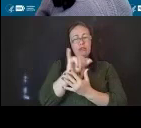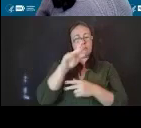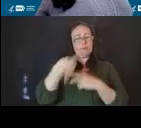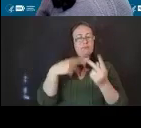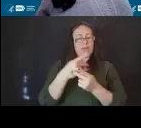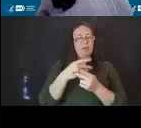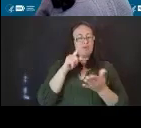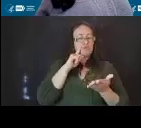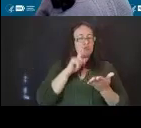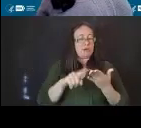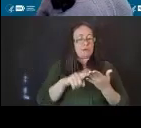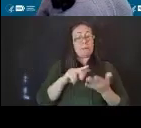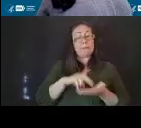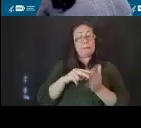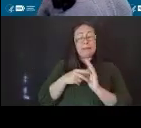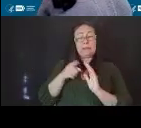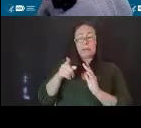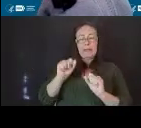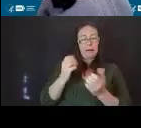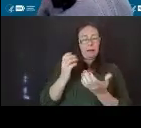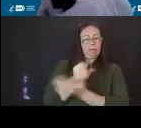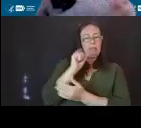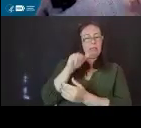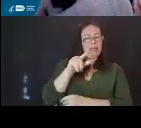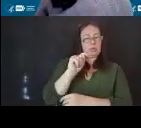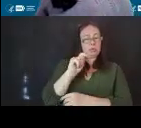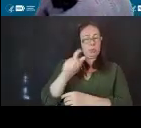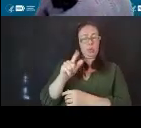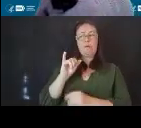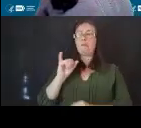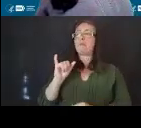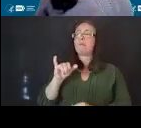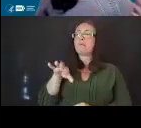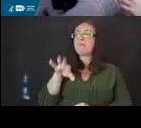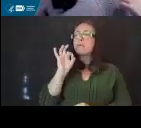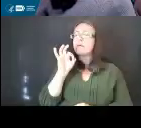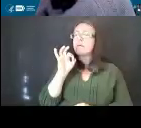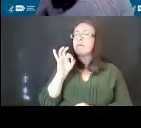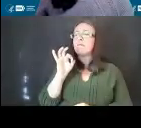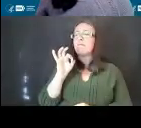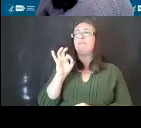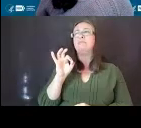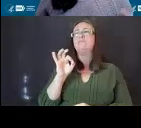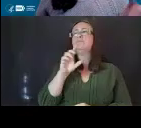and in that notice, we indicate which funding mechanisms